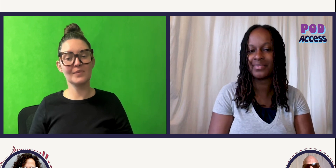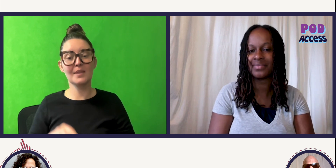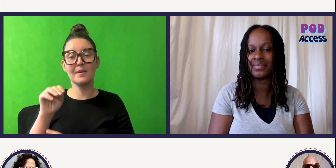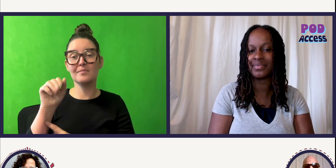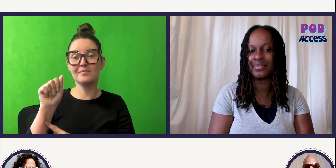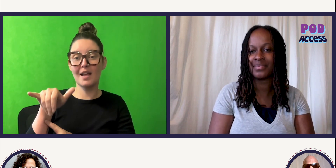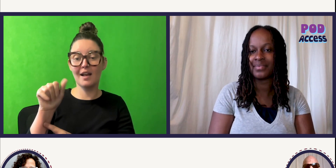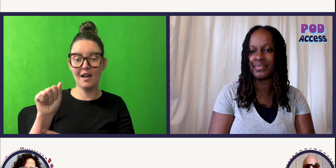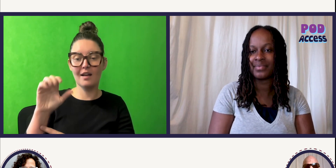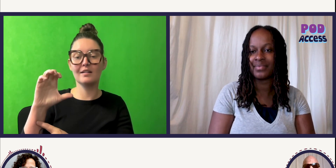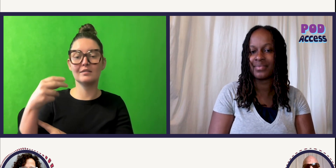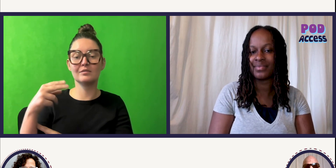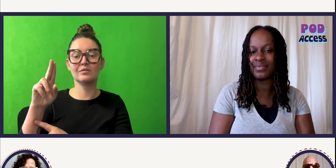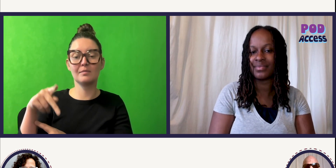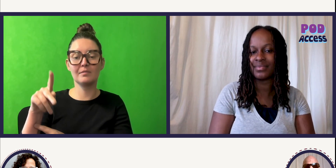Maya Chupkov from Proud Stutter.